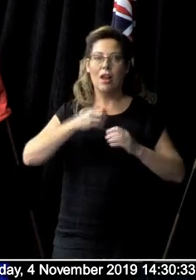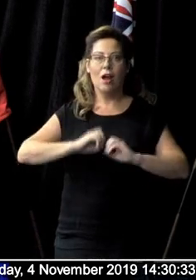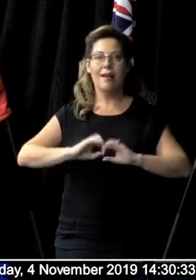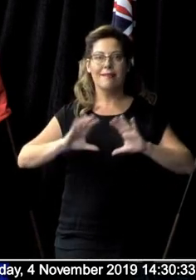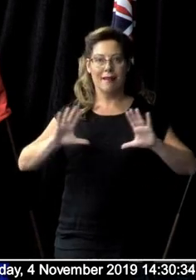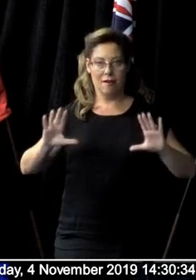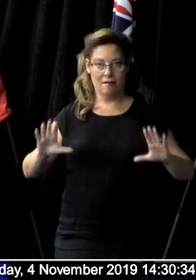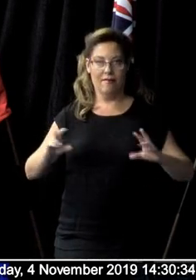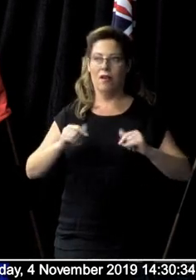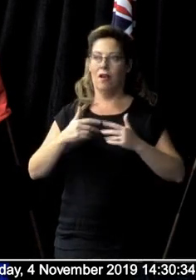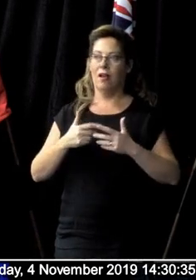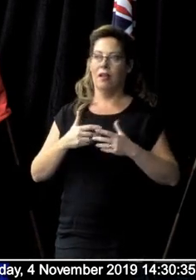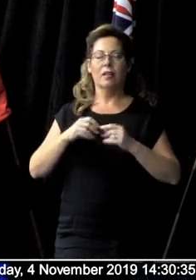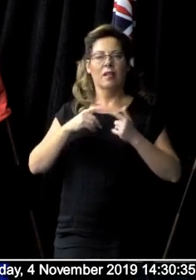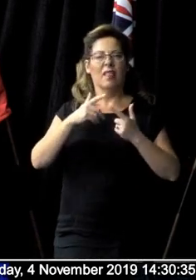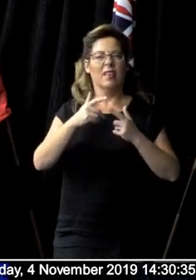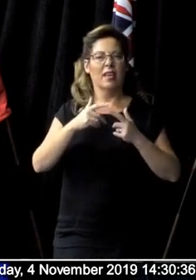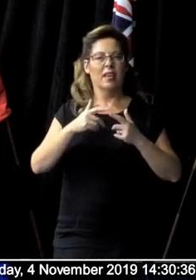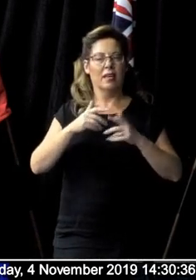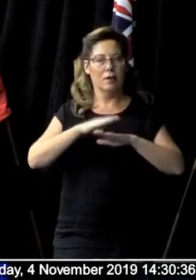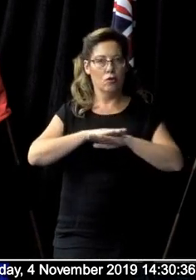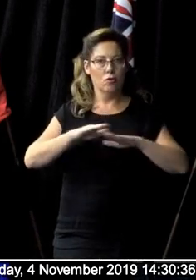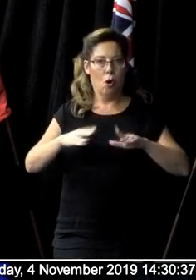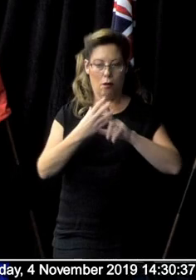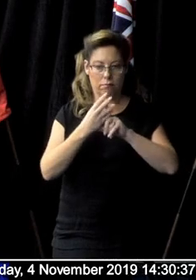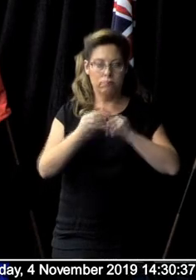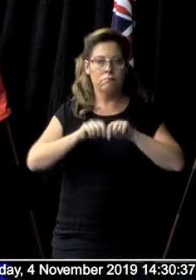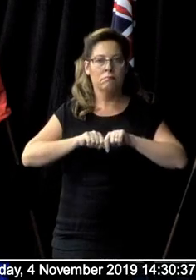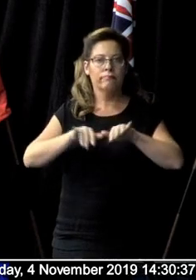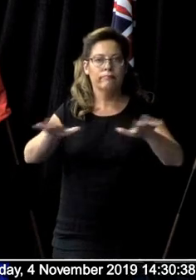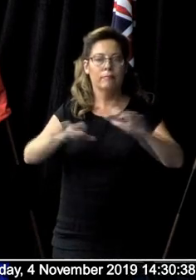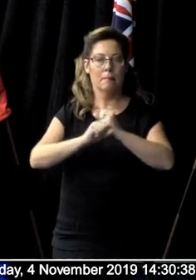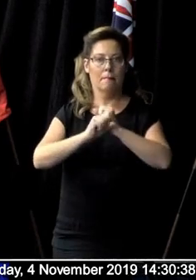And I repeat this morning that your Chair has issued a nonpublication order which